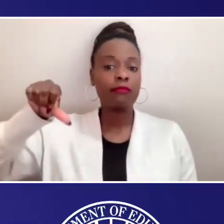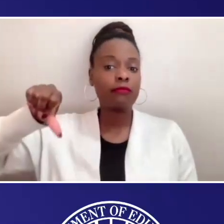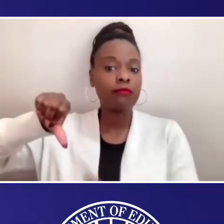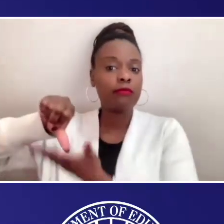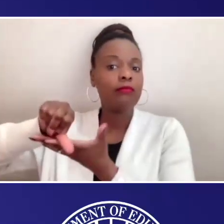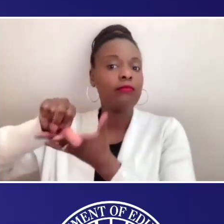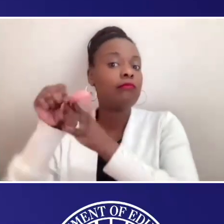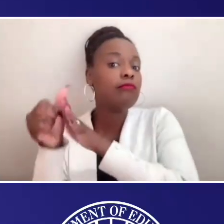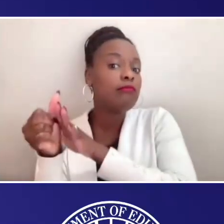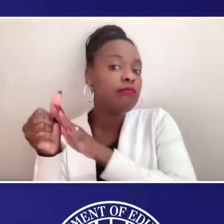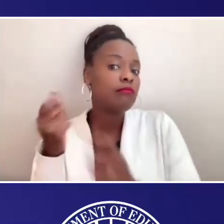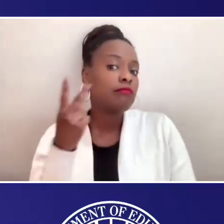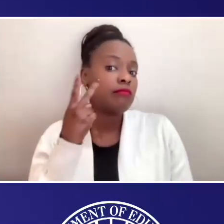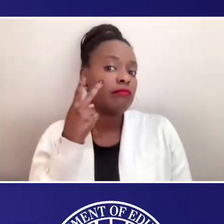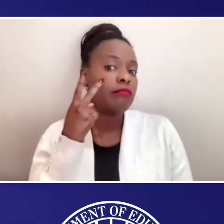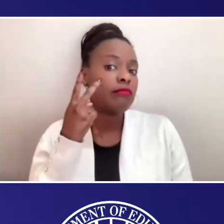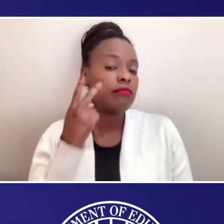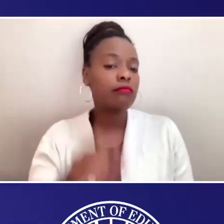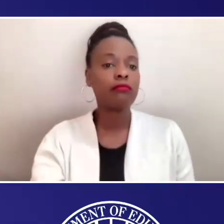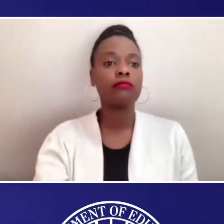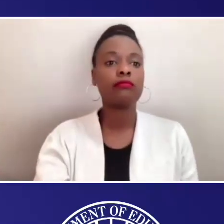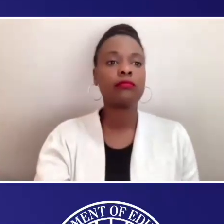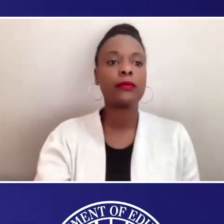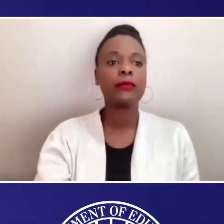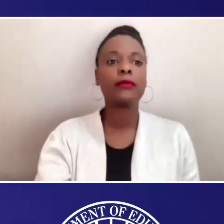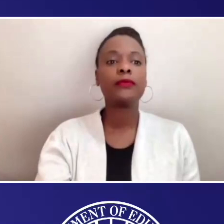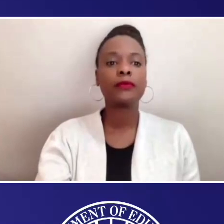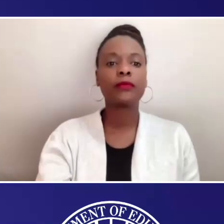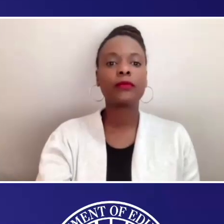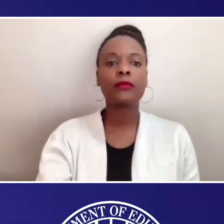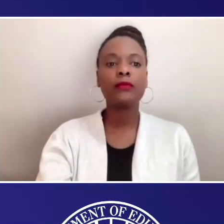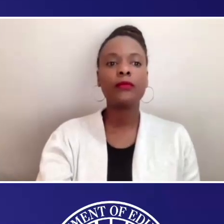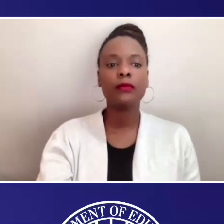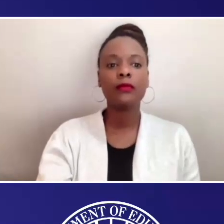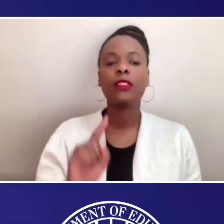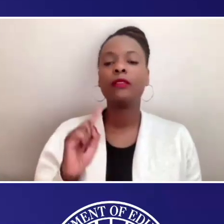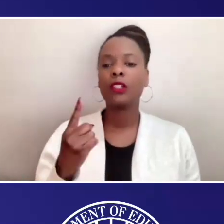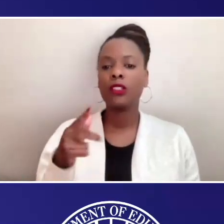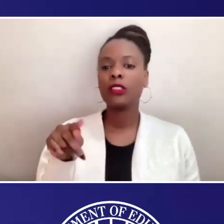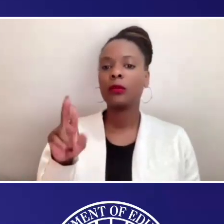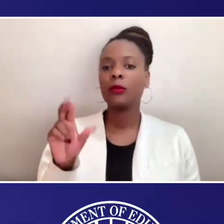a sideways. And so the first reg text we want to look at is 685.210.